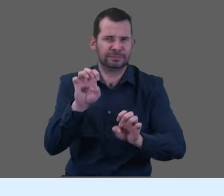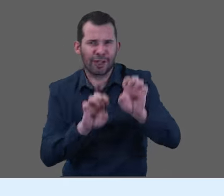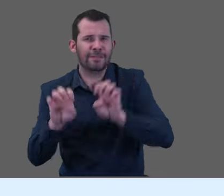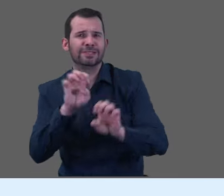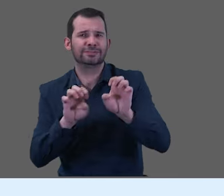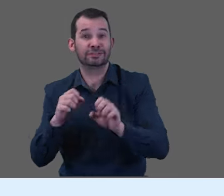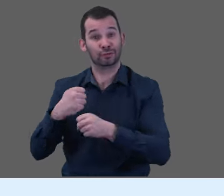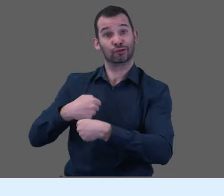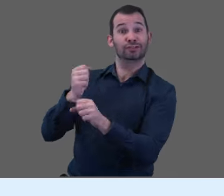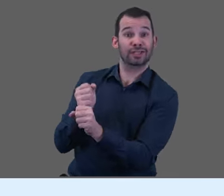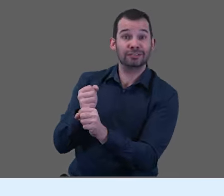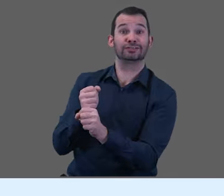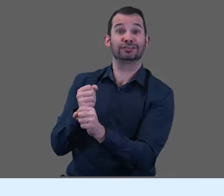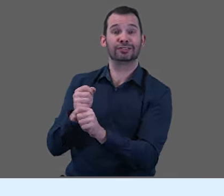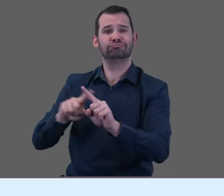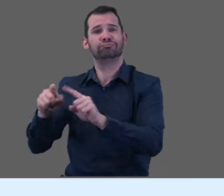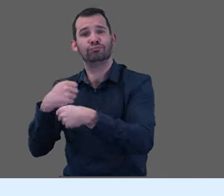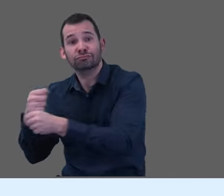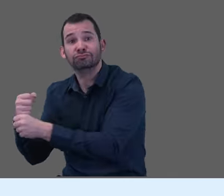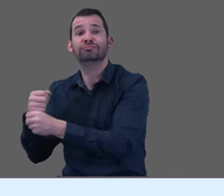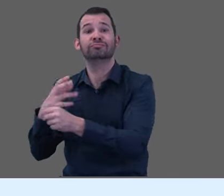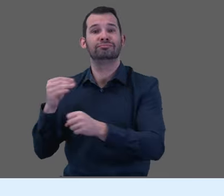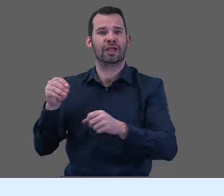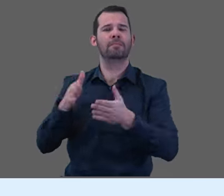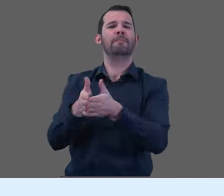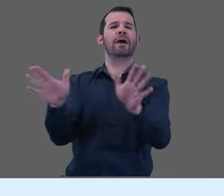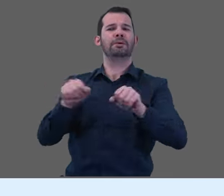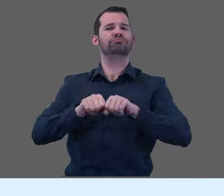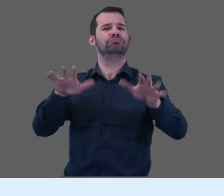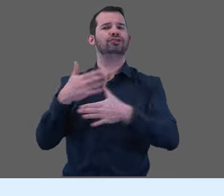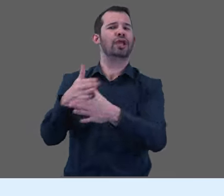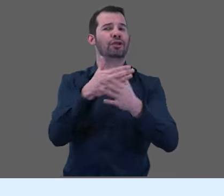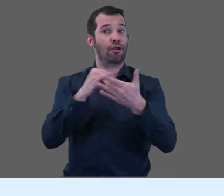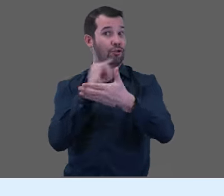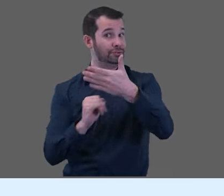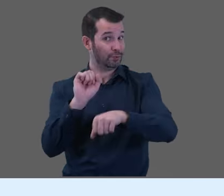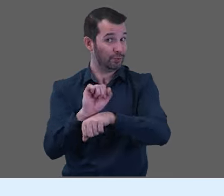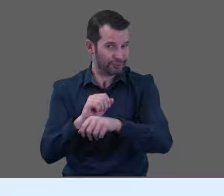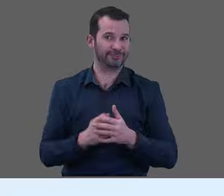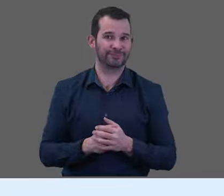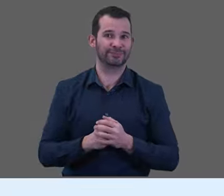and experimentation, creation, production, and public sharing of artistic work.